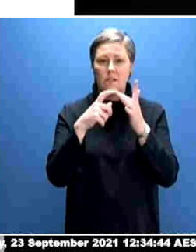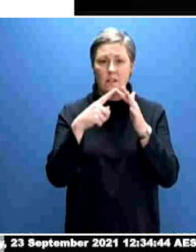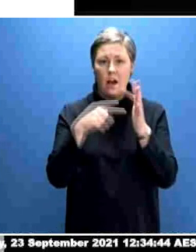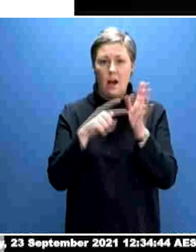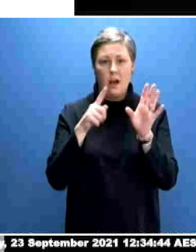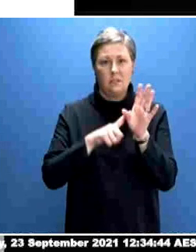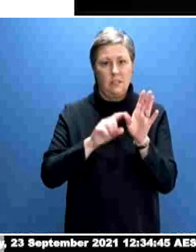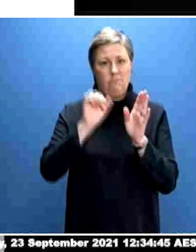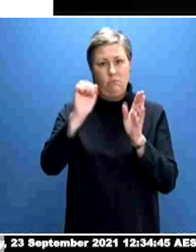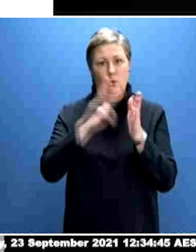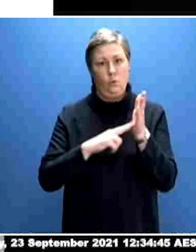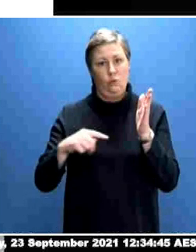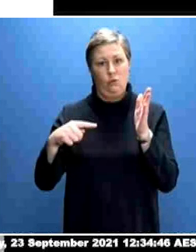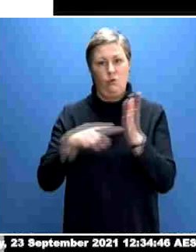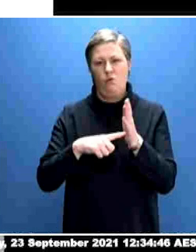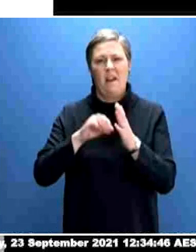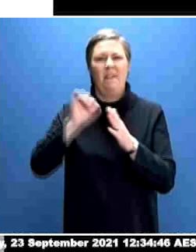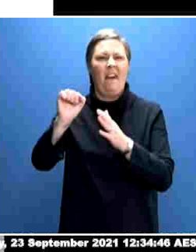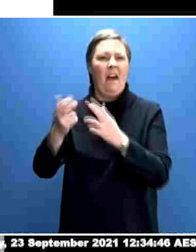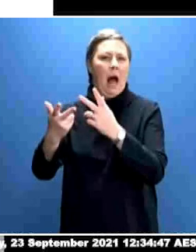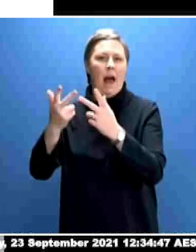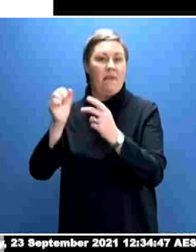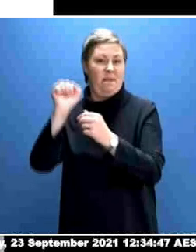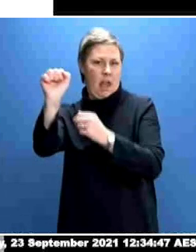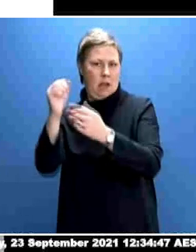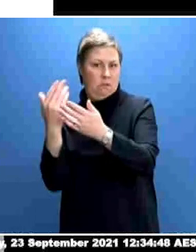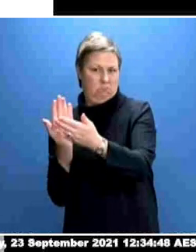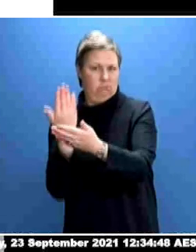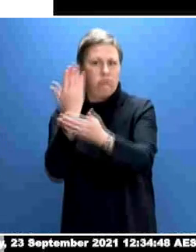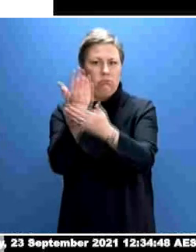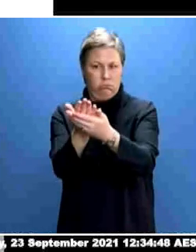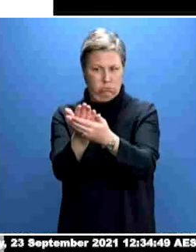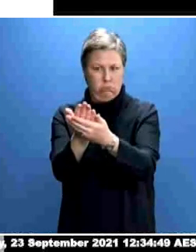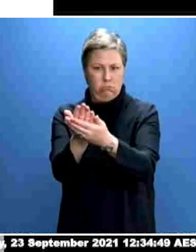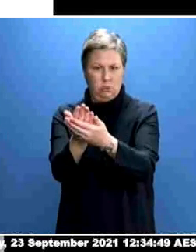in an earlier submission that's been referenced here, back when the legislative